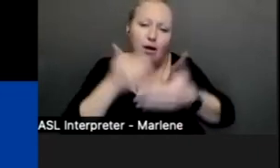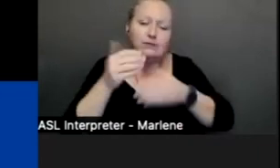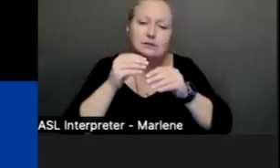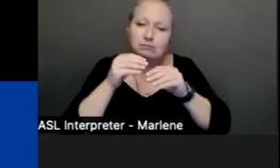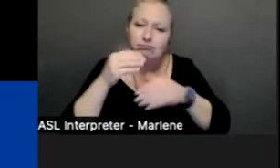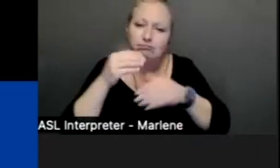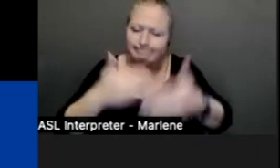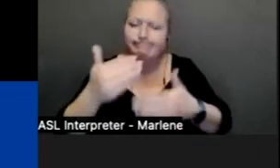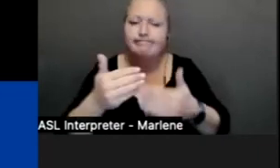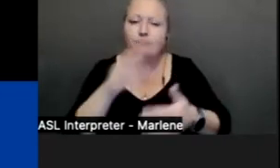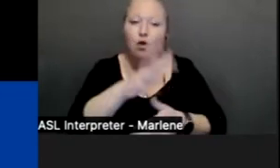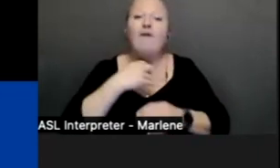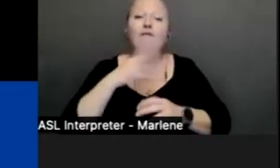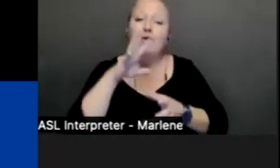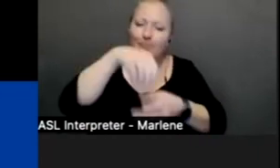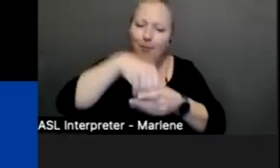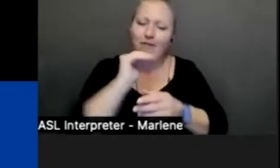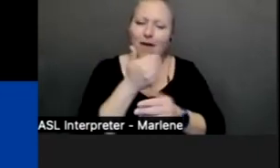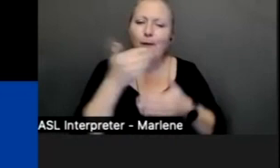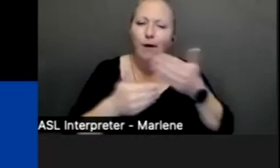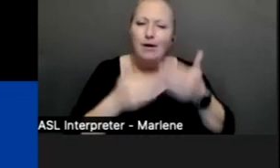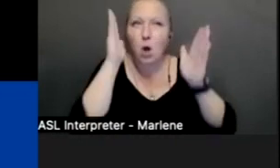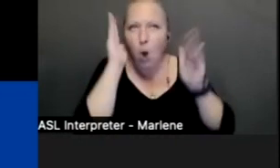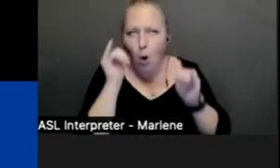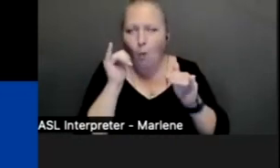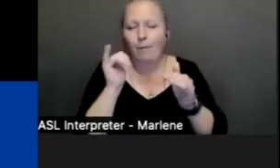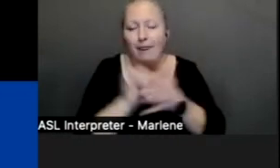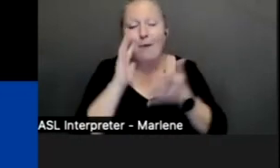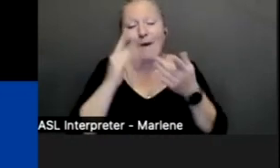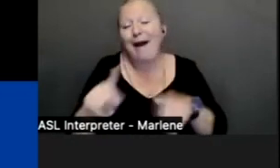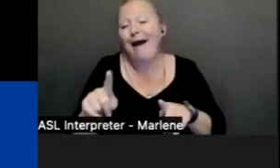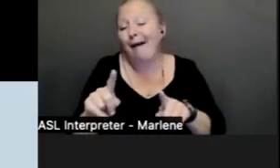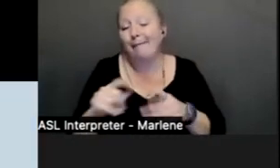a part of the process. So that's what we're really hoping to have happen. So next slide please, Mel.